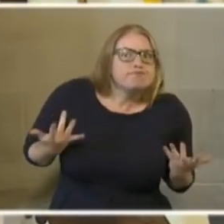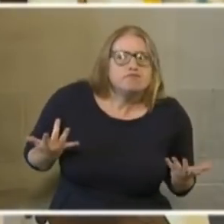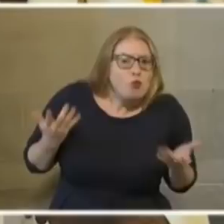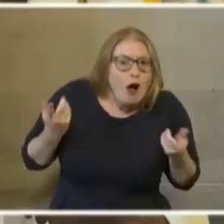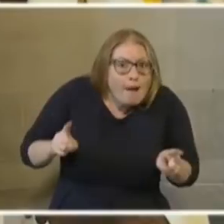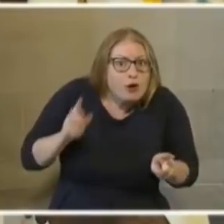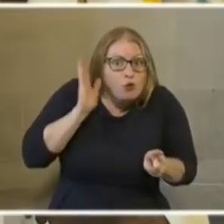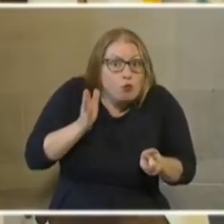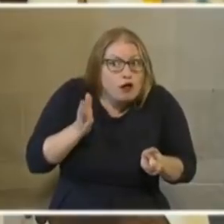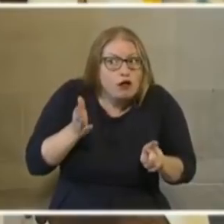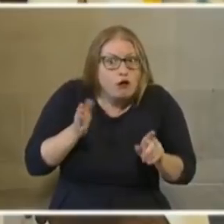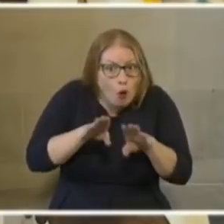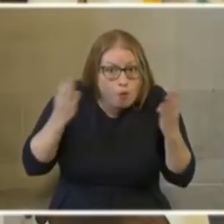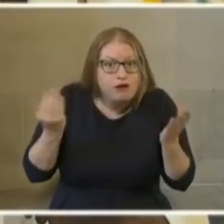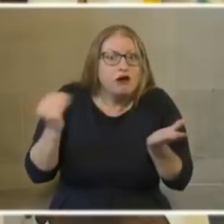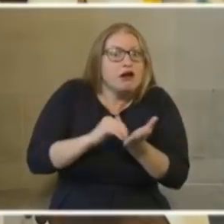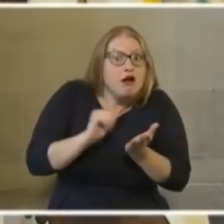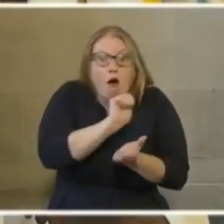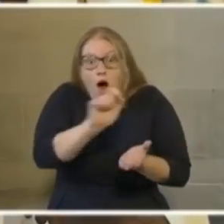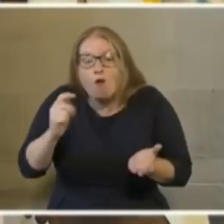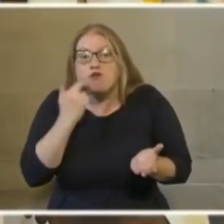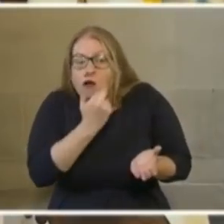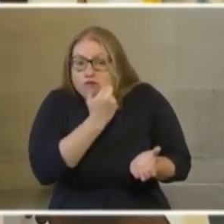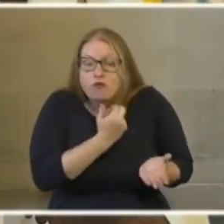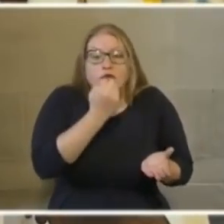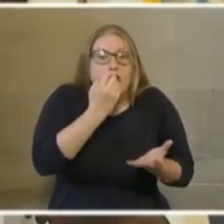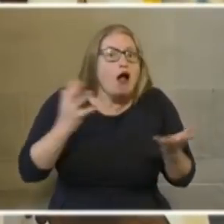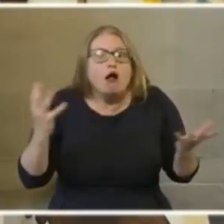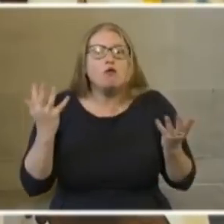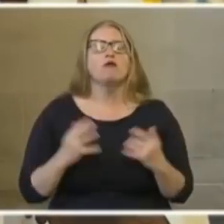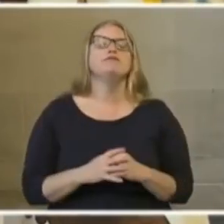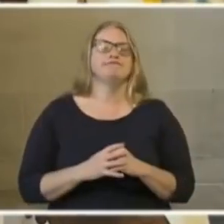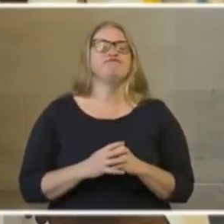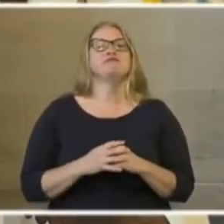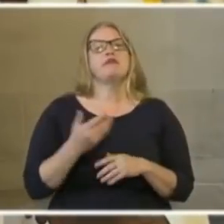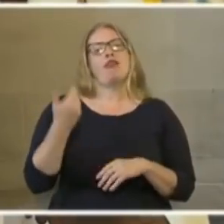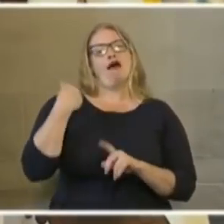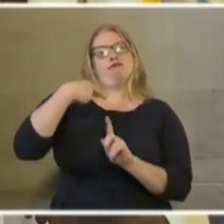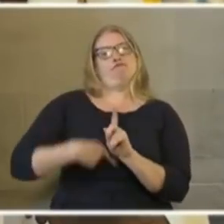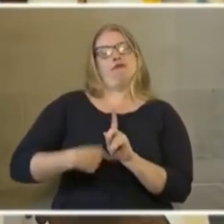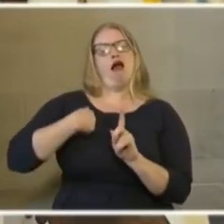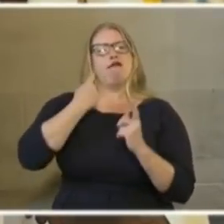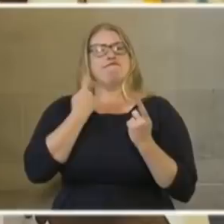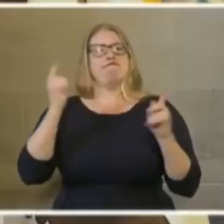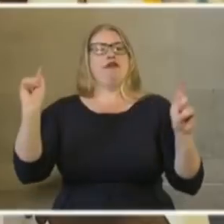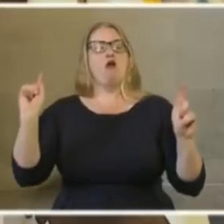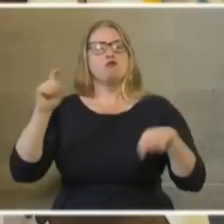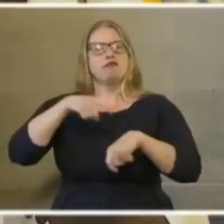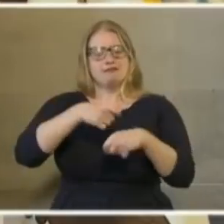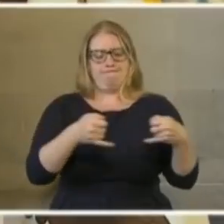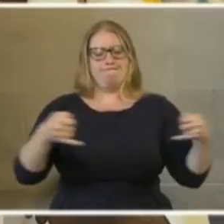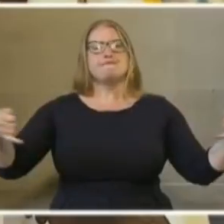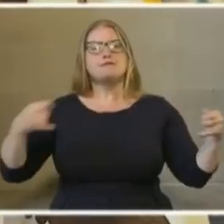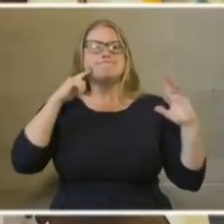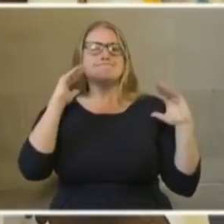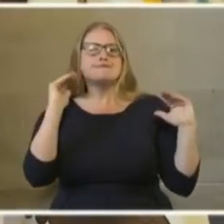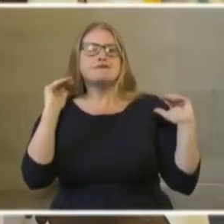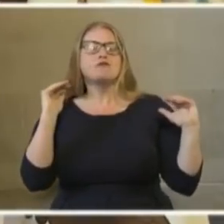KNOW THAT THE HAS REALLY BEEN AT THE TOP OF EVERYONE'S MIND IS WHAT IS HAPPENING.